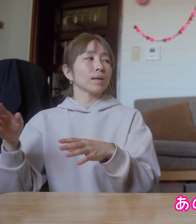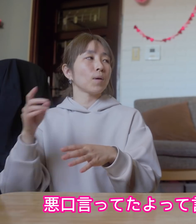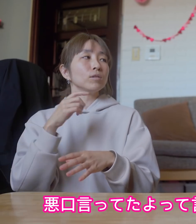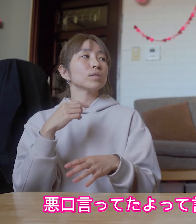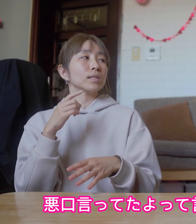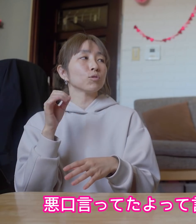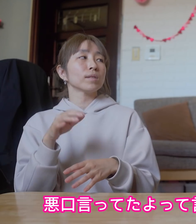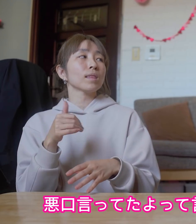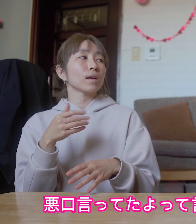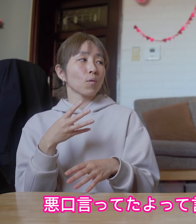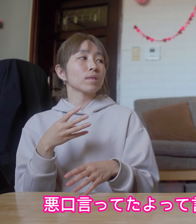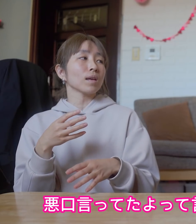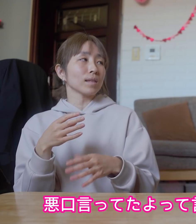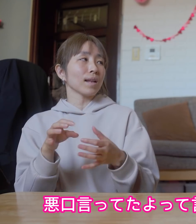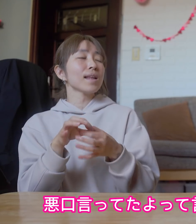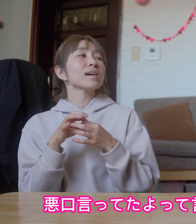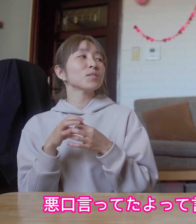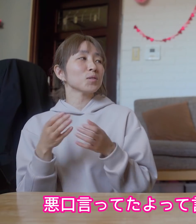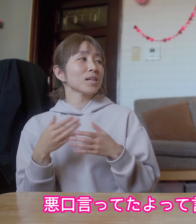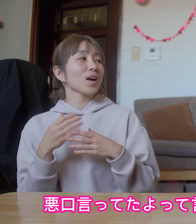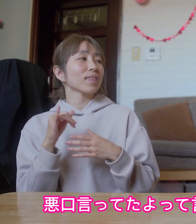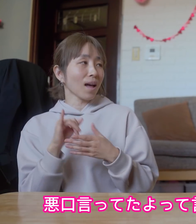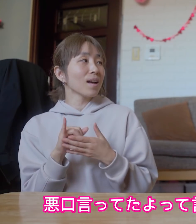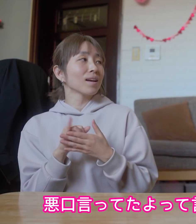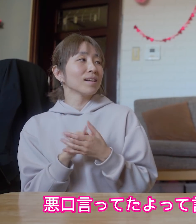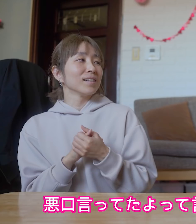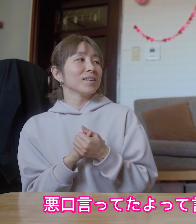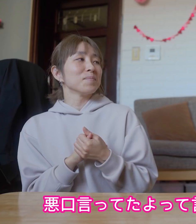You know, there are some who contact me and say, "Um, they said something bad about you."